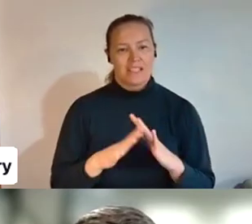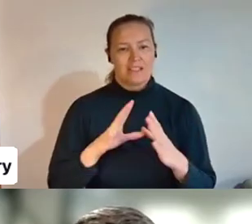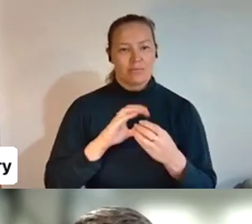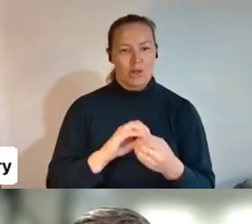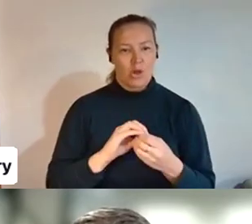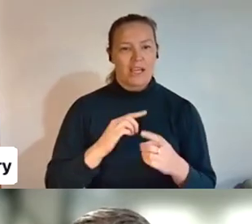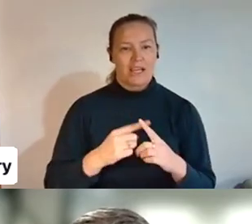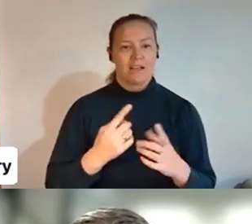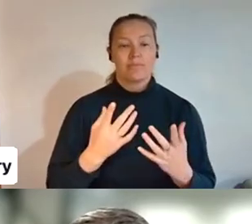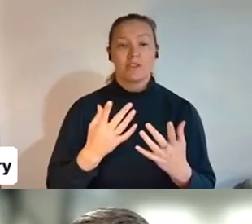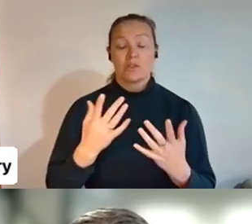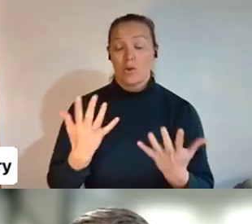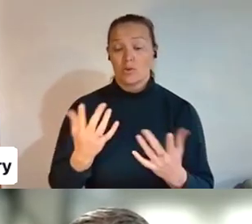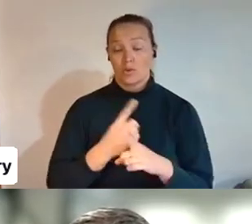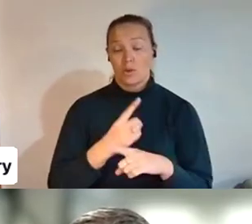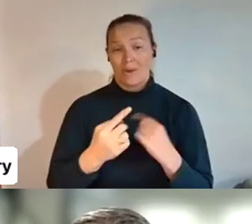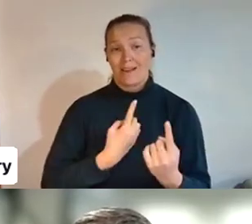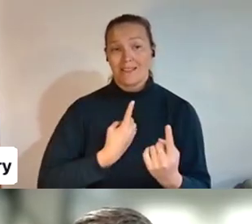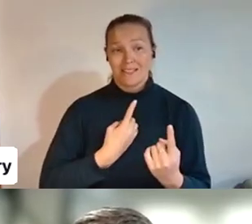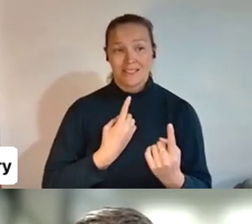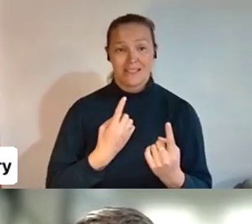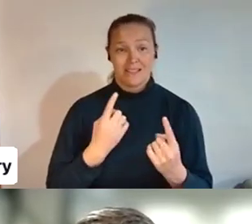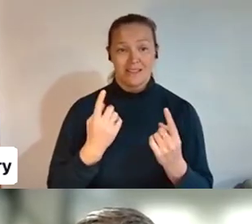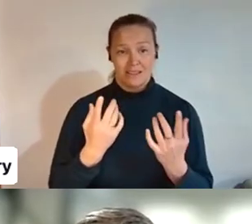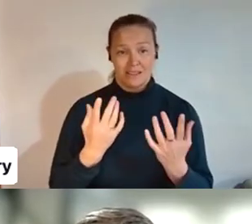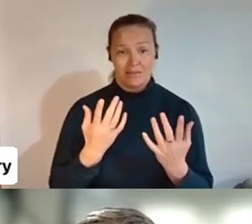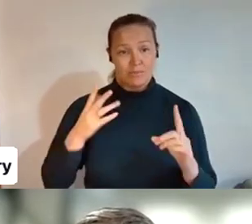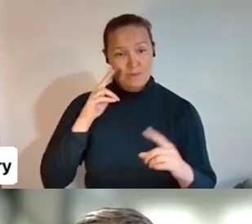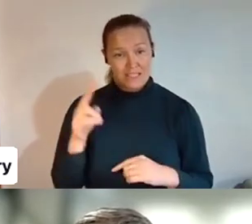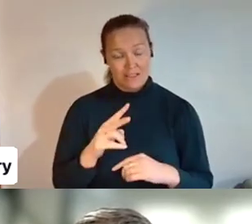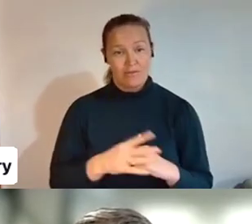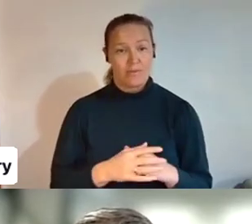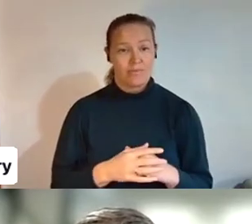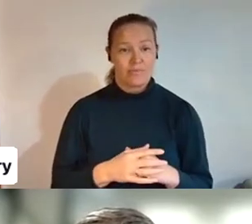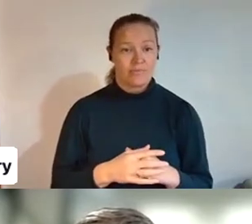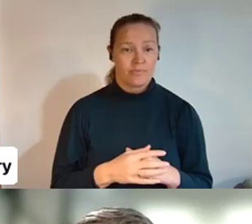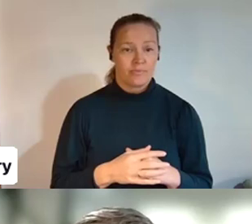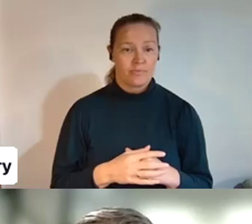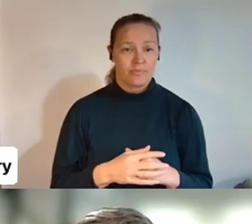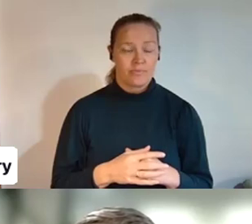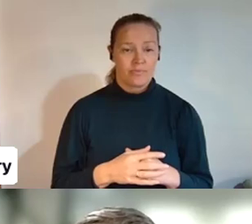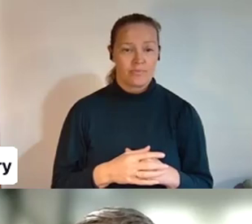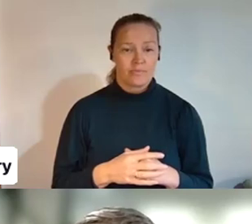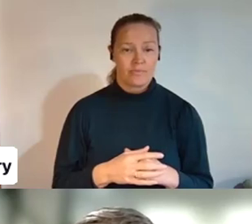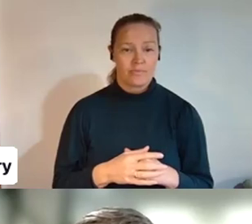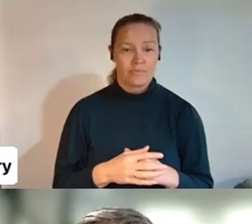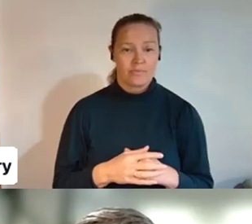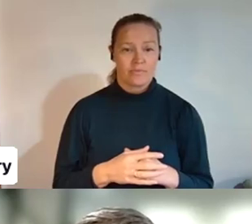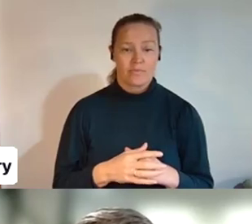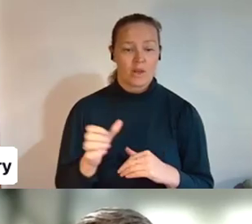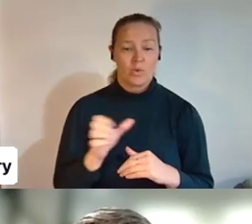issue or perspective. I don't think we should be accepting identity systems that exclude people by